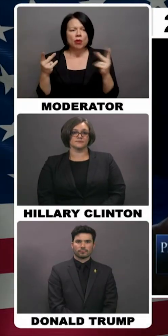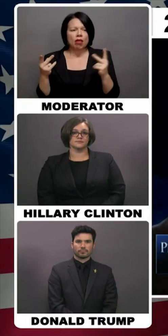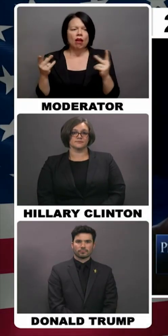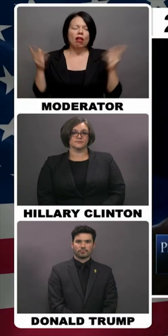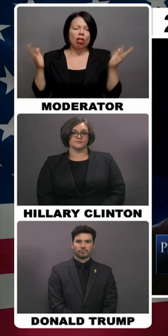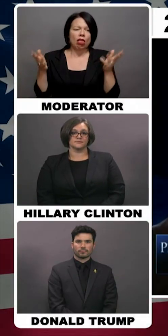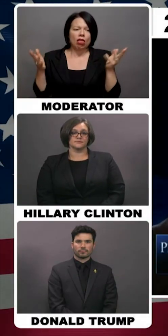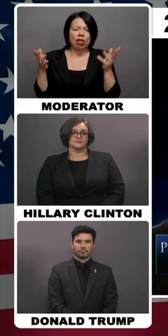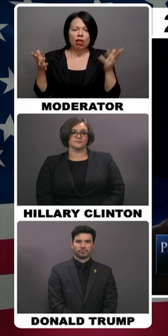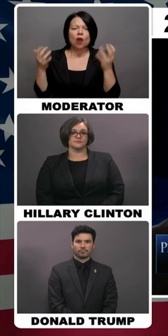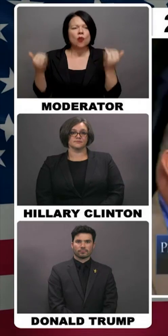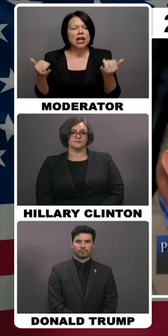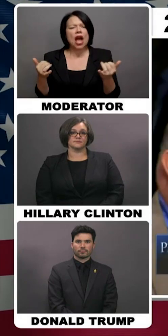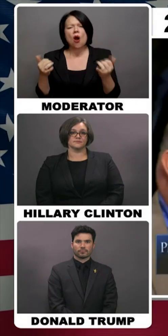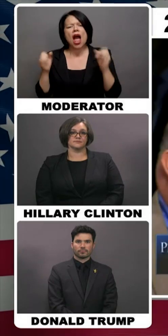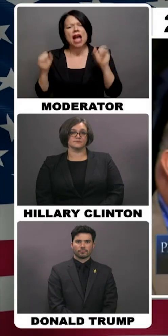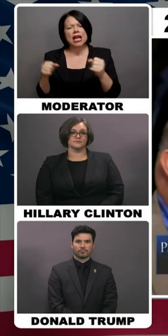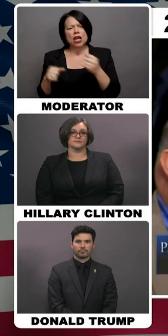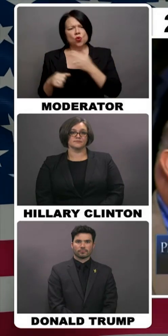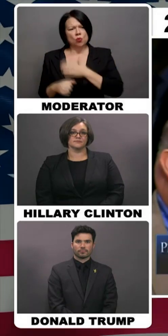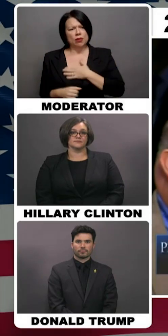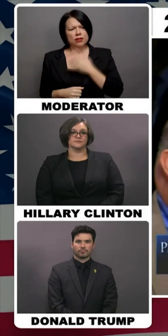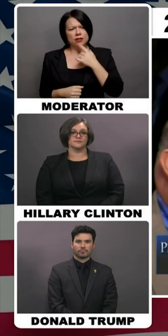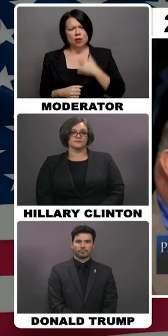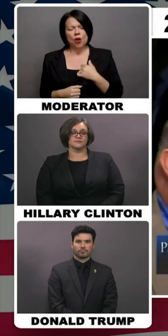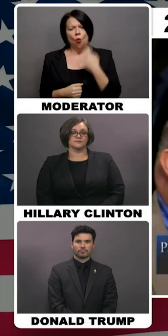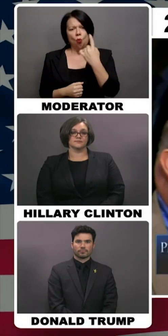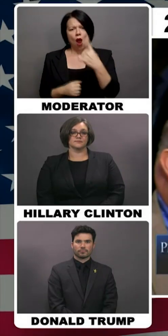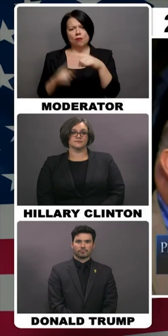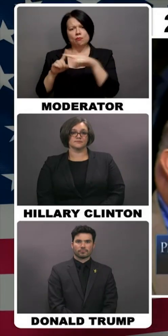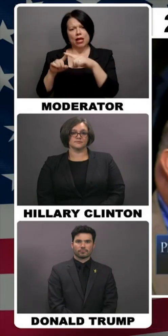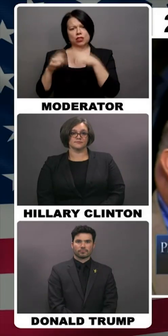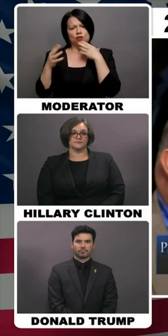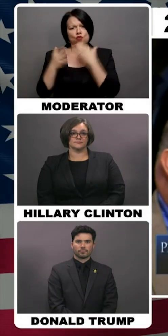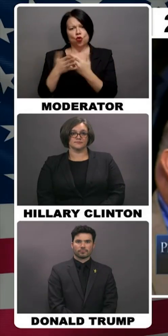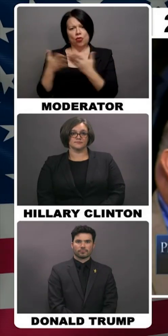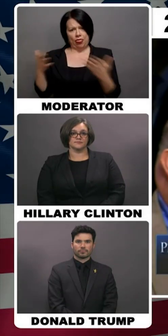name one positive thing that you respect in one another?